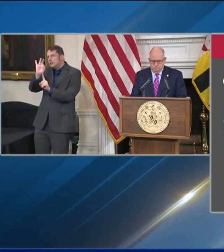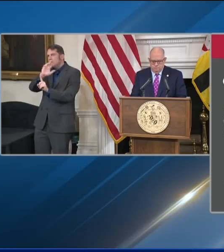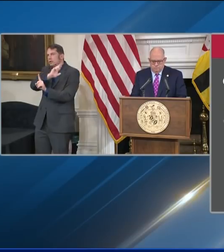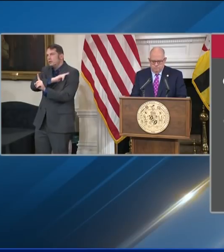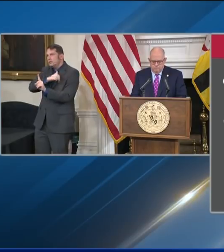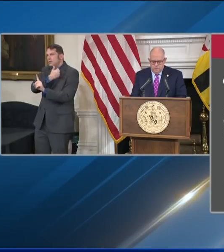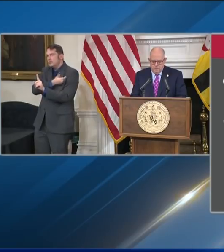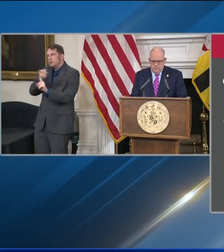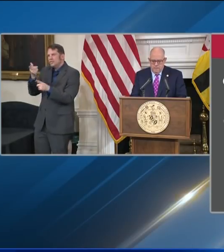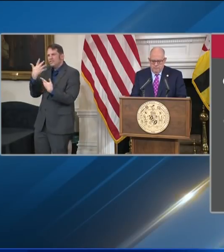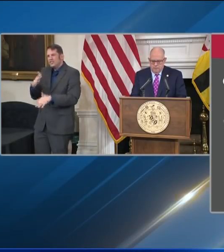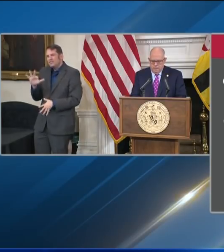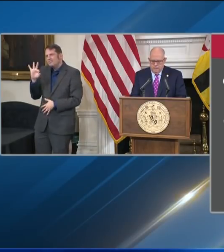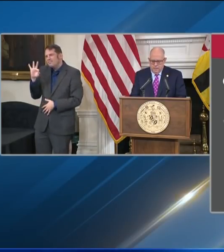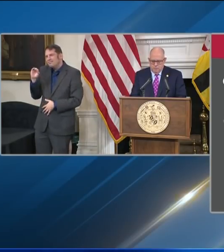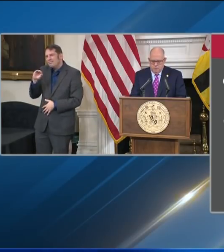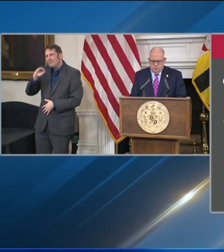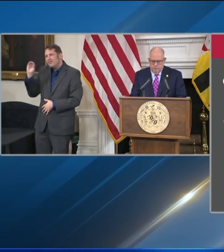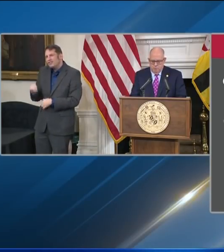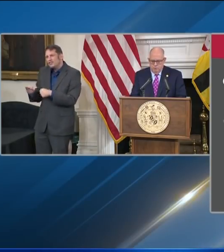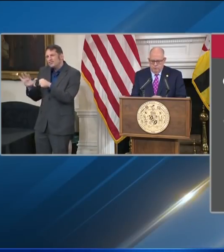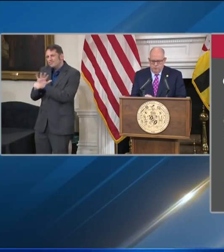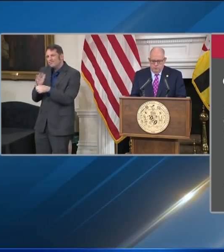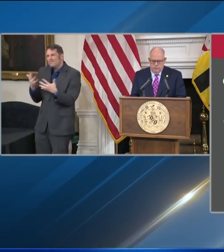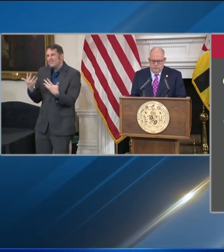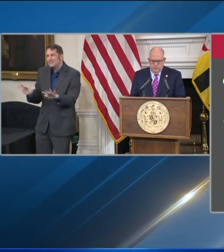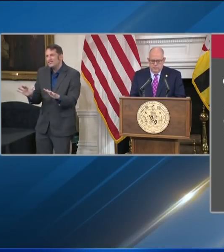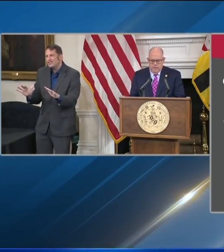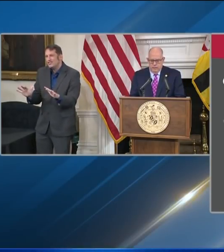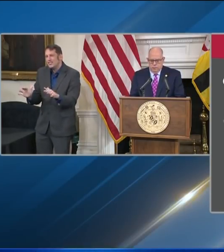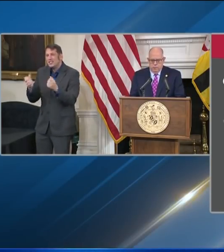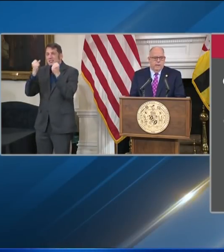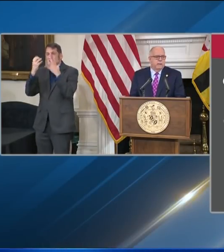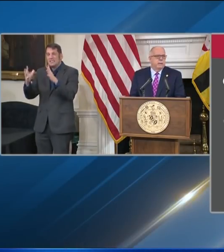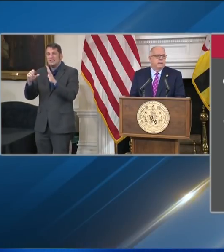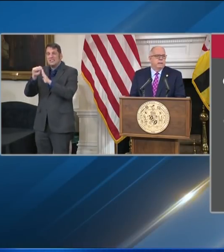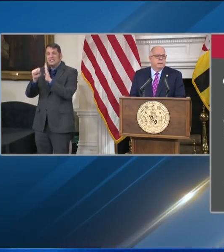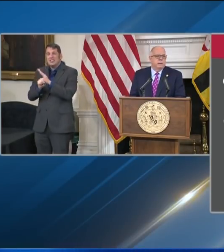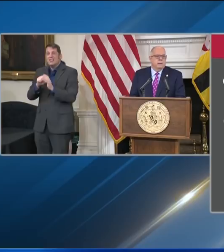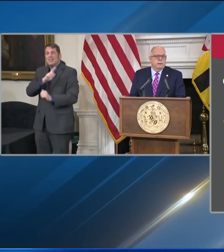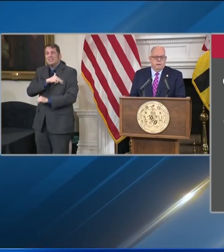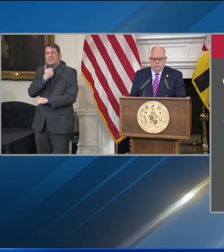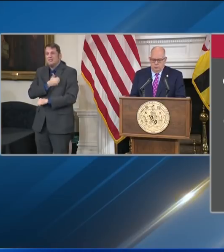AND 19 HOSPITALS ACROSS THE STATE ARE ABOVE 90% CAPACITY.